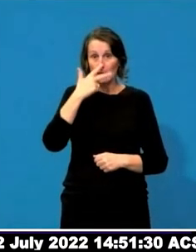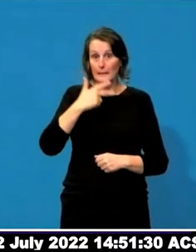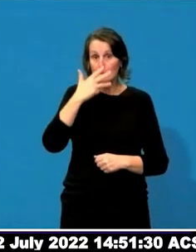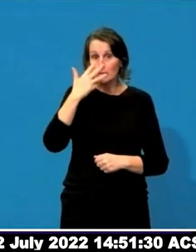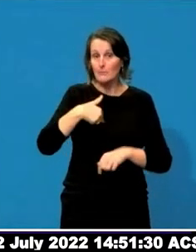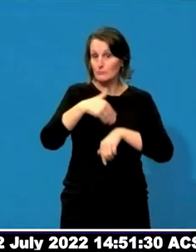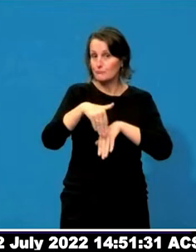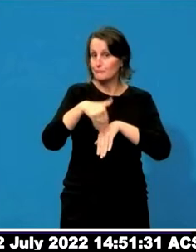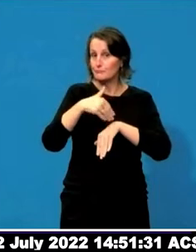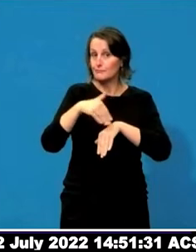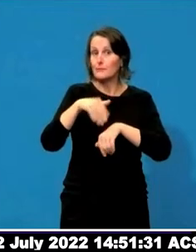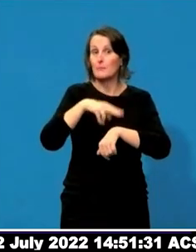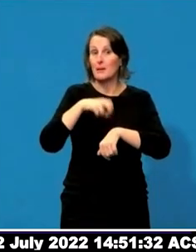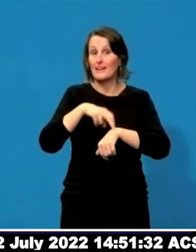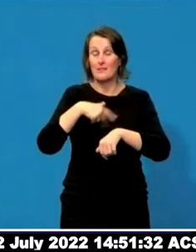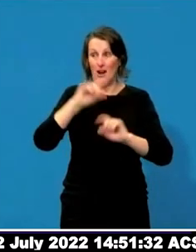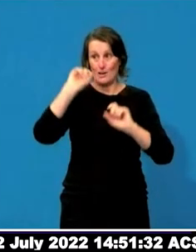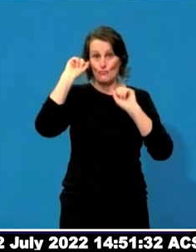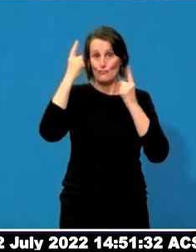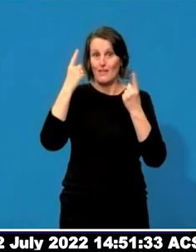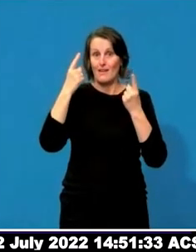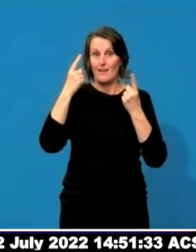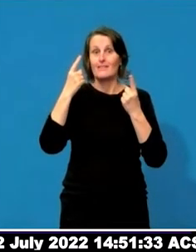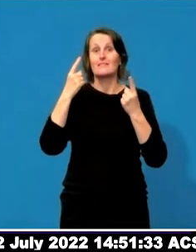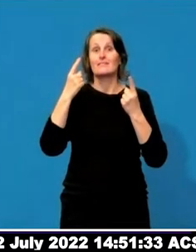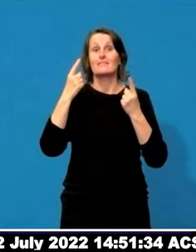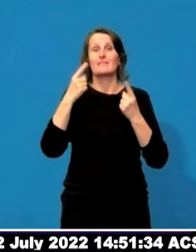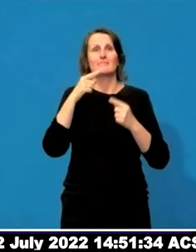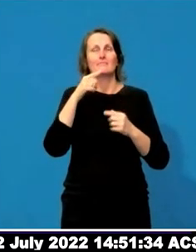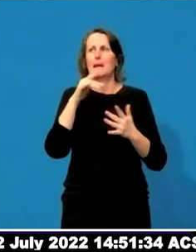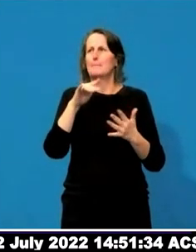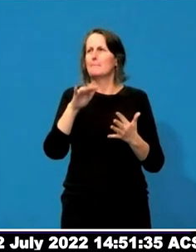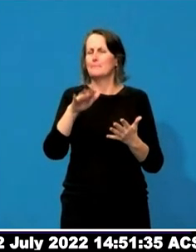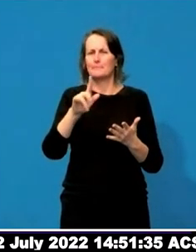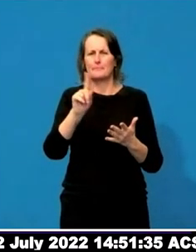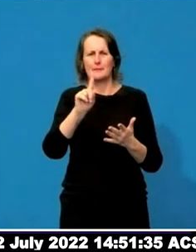And I didn't know that there was a 10 year - what's the - where it stops?